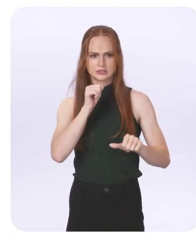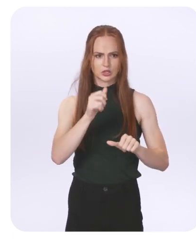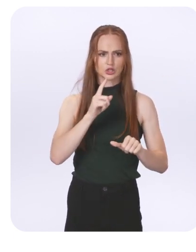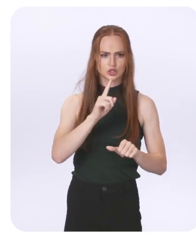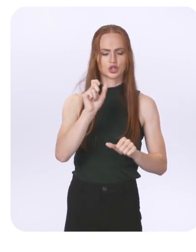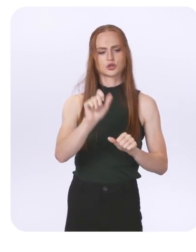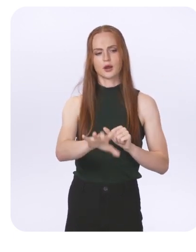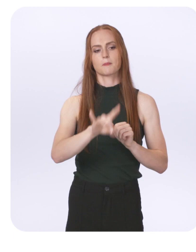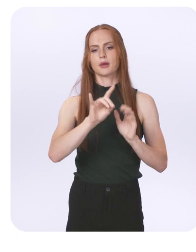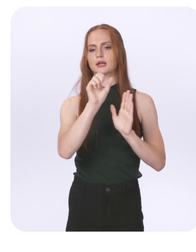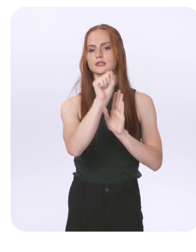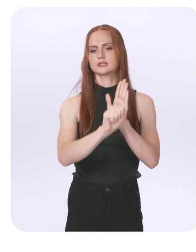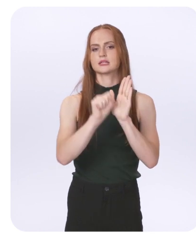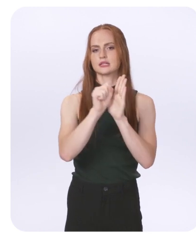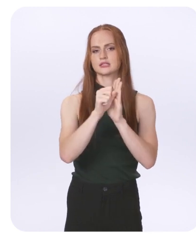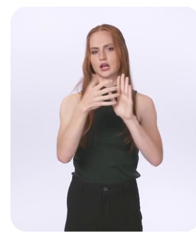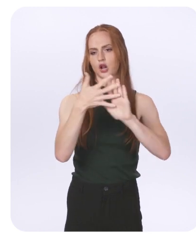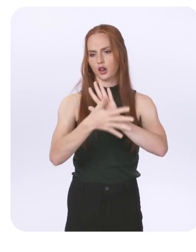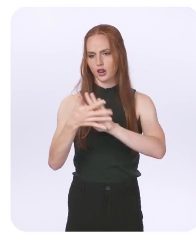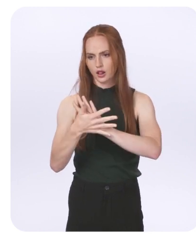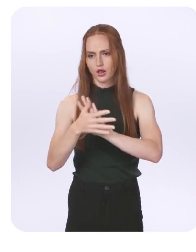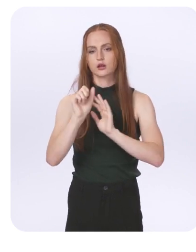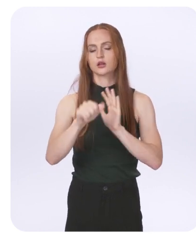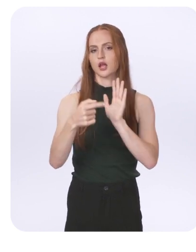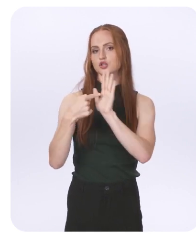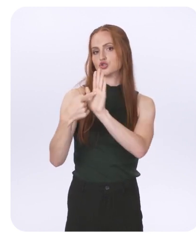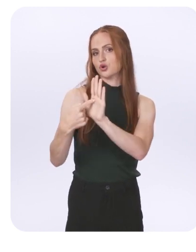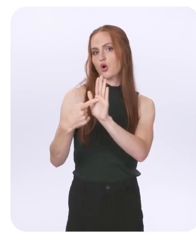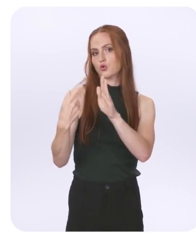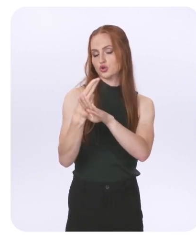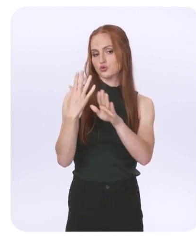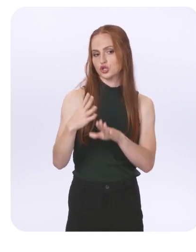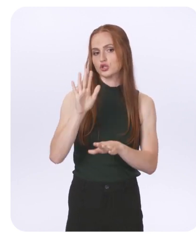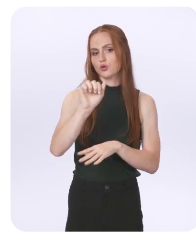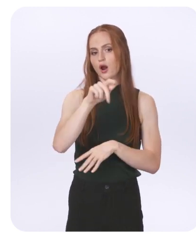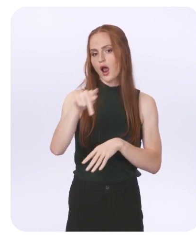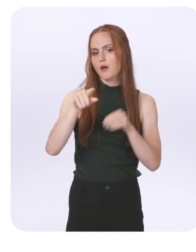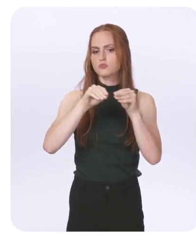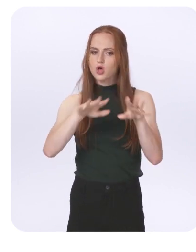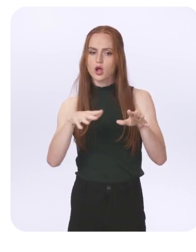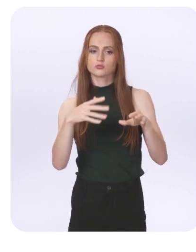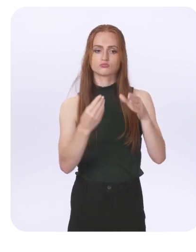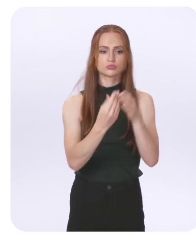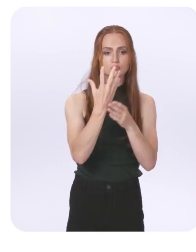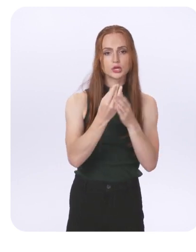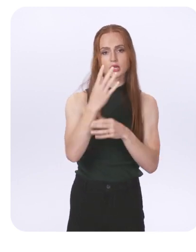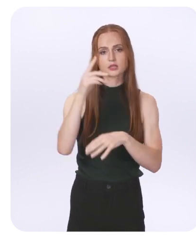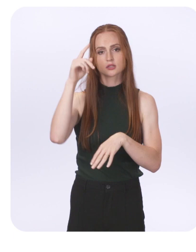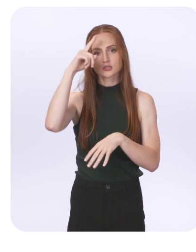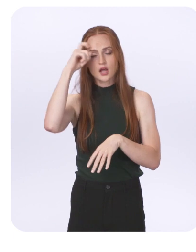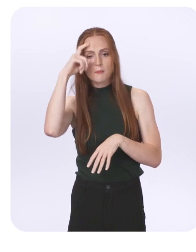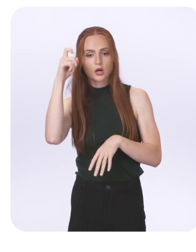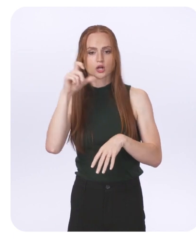A binary is not required initially, but you should plan to upload one several weeks in advance of the launch date